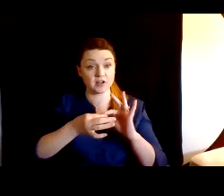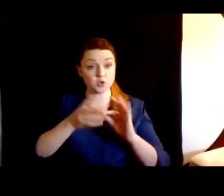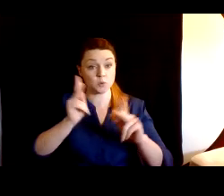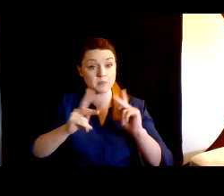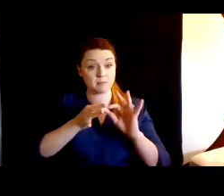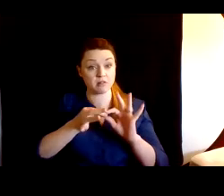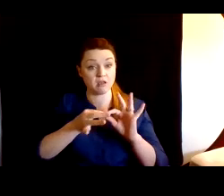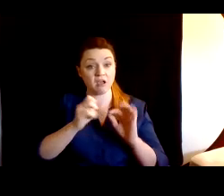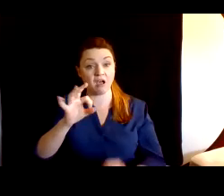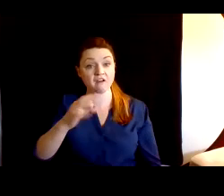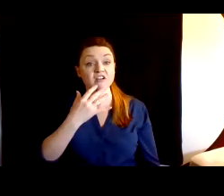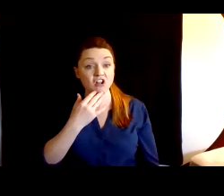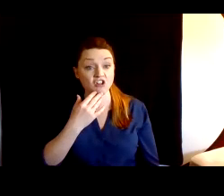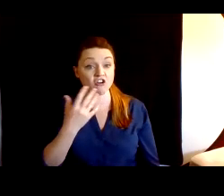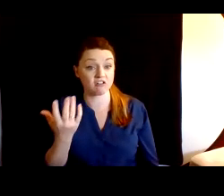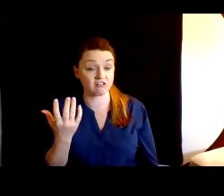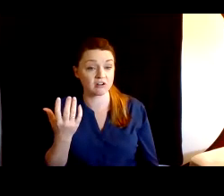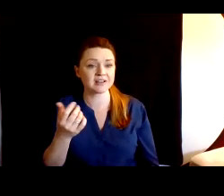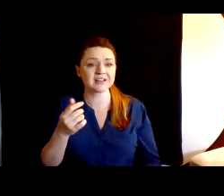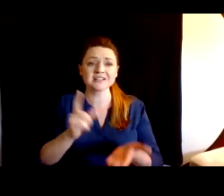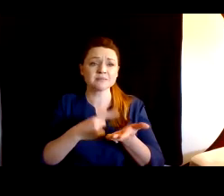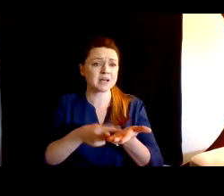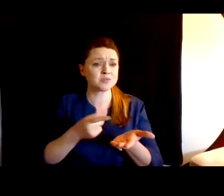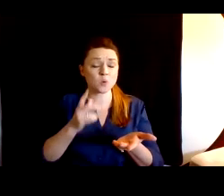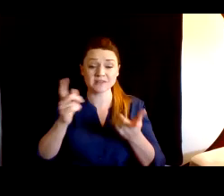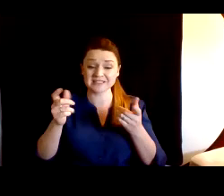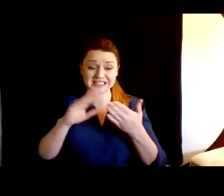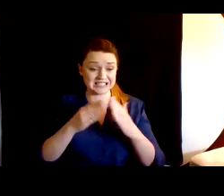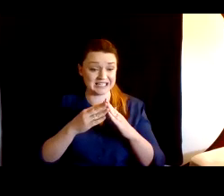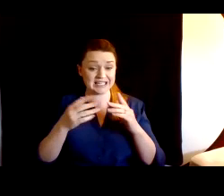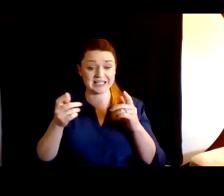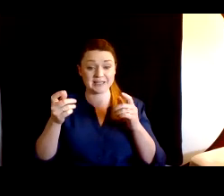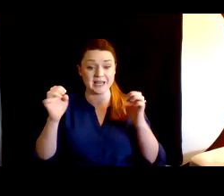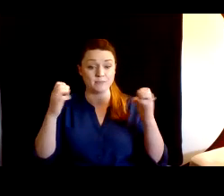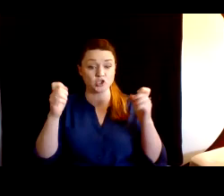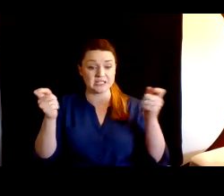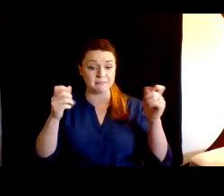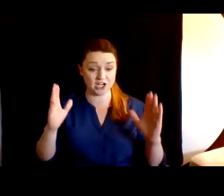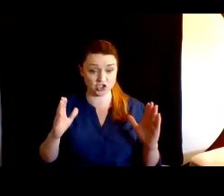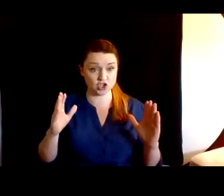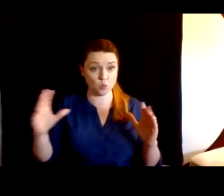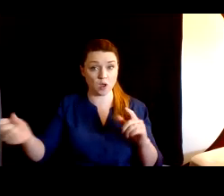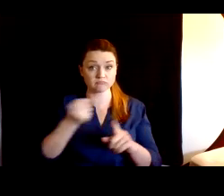So there was an emergency manager appointed in Flint and made decisions purely based off economics at the time. And this has all been reported.